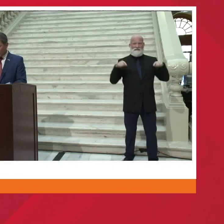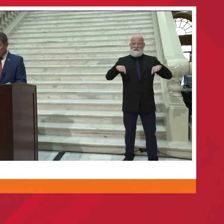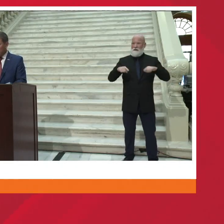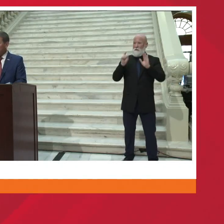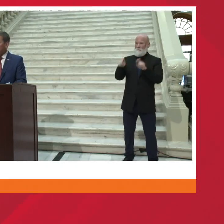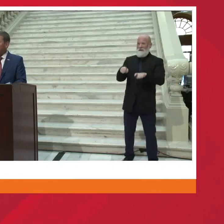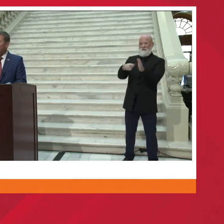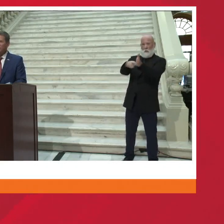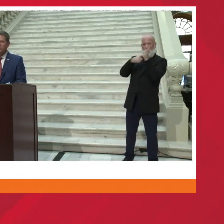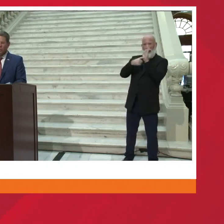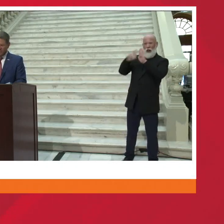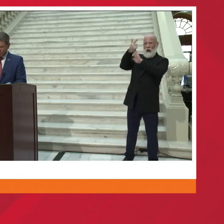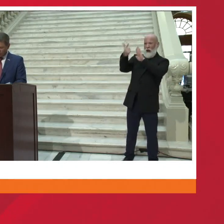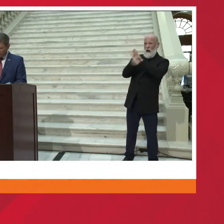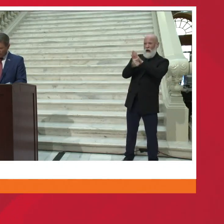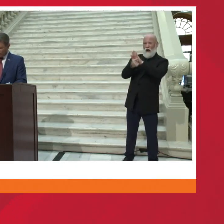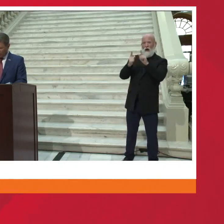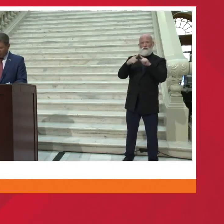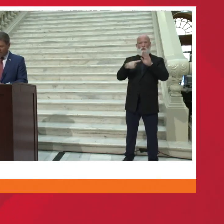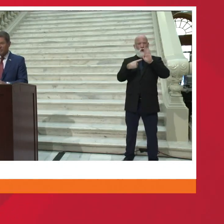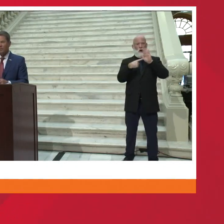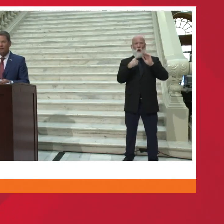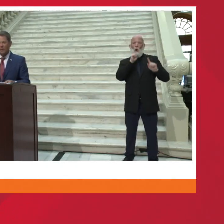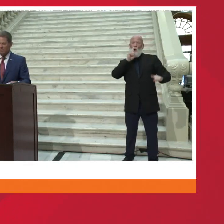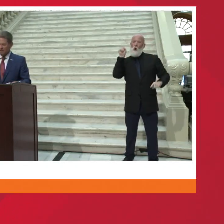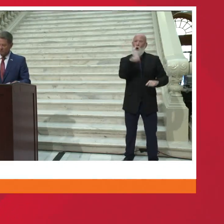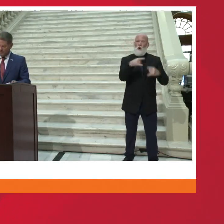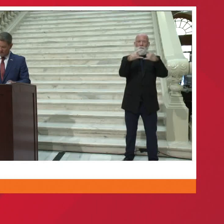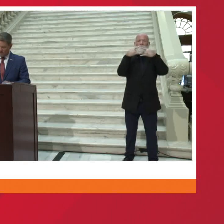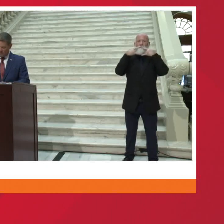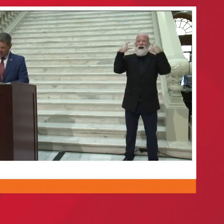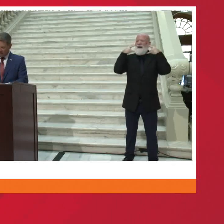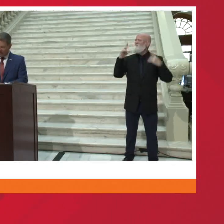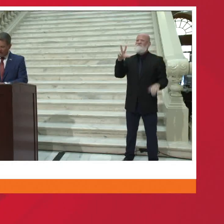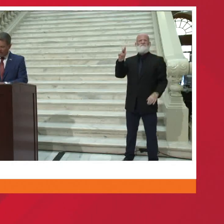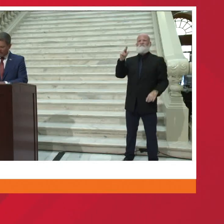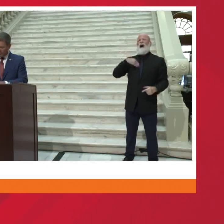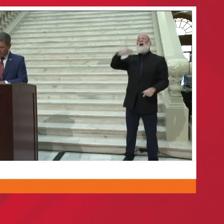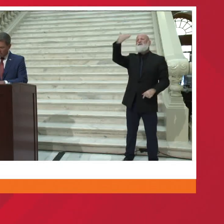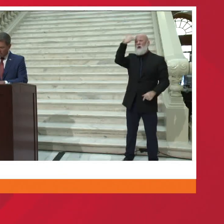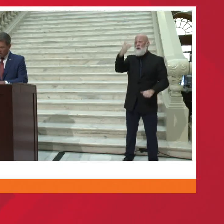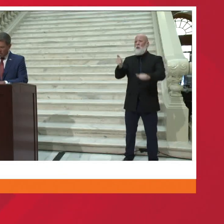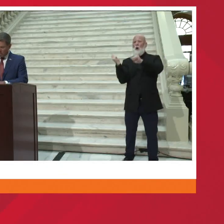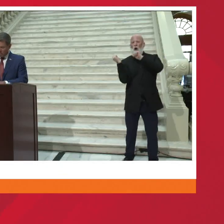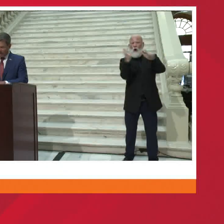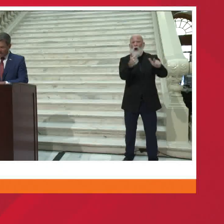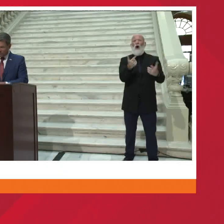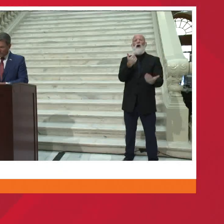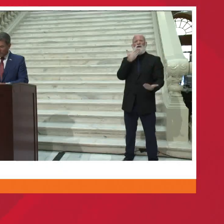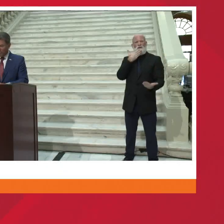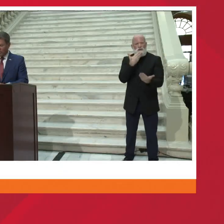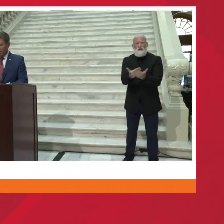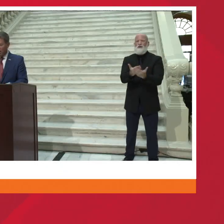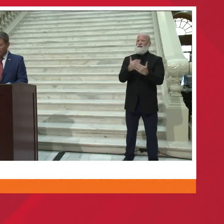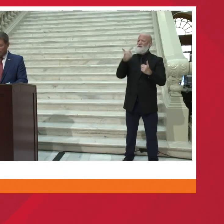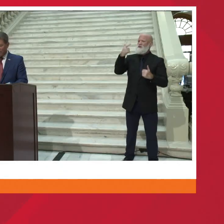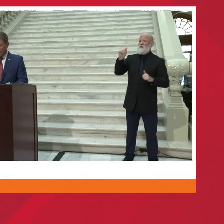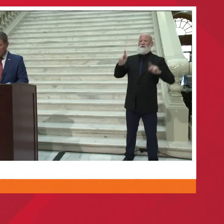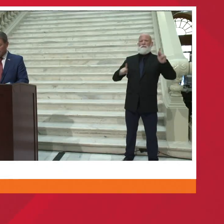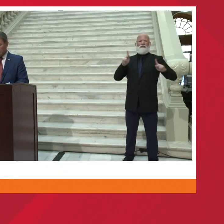CONFIDENT THAT GEORGIANS DON'T NEED A CONFIDENT THAT GEORGIANS DON'T NEED A MANDATE CONFIDENT THAT GEORGIANS DON'T NEED A MANDATE TO CONFIDENT THAT GEORGIANS DON'T NEED A MANDATE TO DO CONFIDENT THAT GEORGIANS DON'T NEED A MANDATE TO DO THE CONFIDENT THAT GEORGIANS DON'T NEED A MANDATE TO DO THE RIGHT NEED A MANDATE TO DO THE RIGHT NEED A MANDATE TO DO THE RIGHT THING. THING. THING. I THING. I KNOW THING. I KNOW THAT THING. I KNOW THAT GEORGIANS THING. I KNOW THAT GEORGIANS CAN THING. I KNOW THAT GEORGIANS CAN RISE I KNOW THAT GEORGIANS CAN RISE I KNOW THAT GEORGIANS CAN RISE TO I KNOW THAT GEORGIANS CAN RISE TO THIS I KNOW THAT GEORGIANS CAN RISE TO THIS CHALLENGE, I KNOW THAT GEORGIANS CAN RISE TO THIS CHALLENGE, AND I KNOW THAT GEORGIANS CAN RISE TO THIS CHALLENGE, AND THEY TO THIS CHALLENGE, AND THEY TO THIS CHALLENGE, AND THEY WILL. WILL. WILL. I WILL. I KNOW WILL. I KNOW THAT WILL. I KNOW THAT GEORGIANS WILL. I KNOW THAT GEORGIANS WILL WILL. I KNOW THAT GEORGIANS WILL DO I KNOW THAT GEORGIANS WILL DO I KNOW THAT GEORGIANS WILL DO THEIR